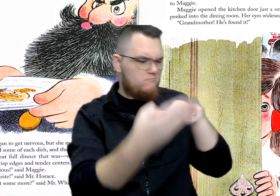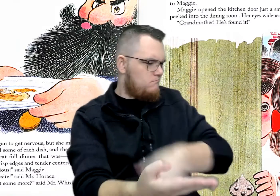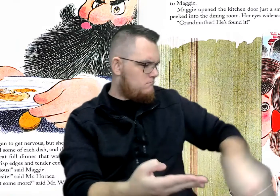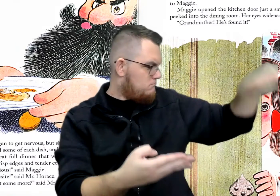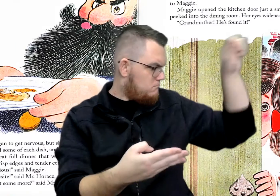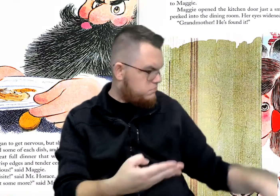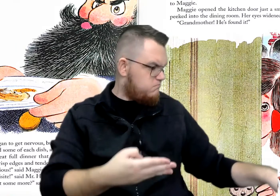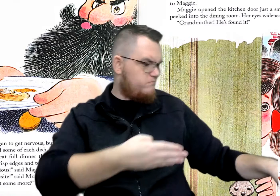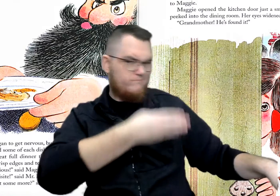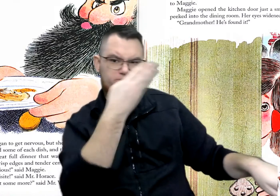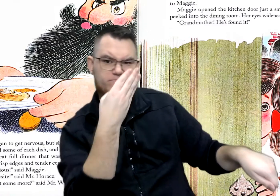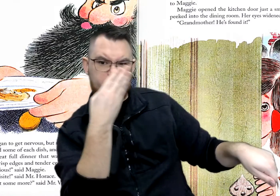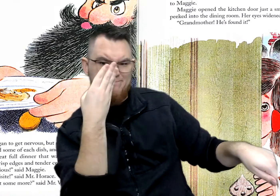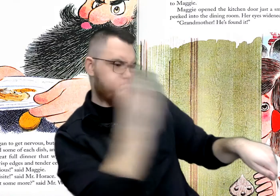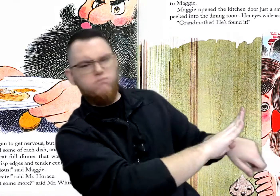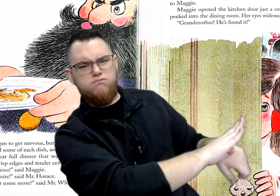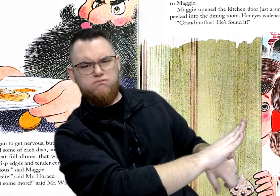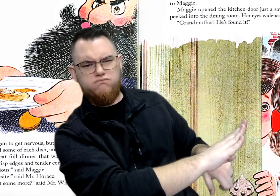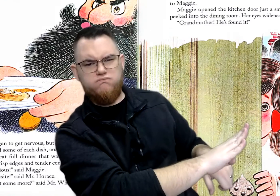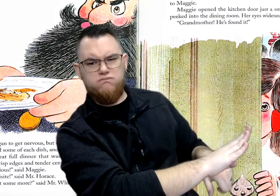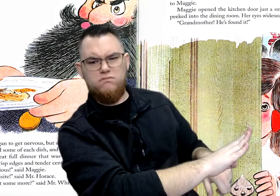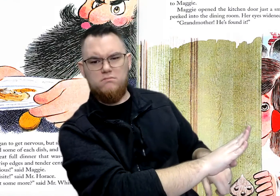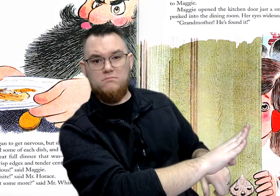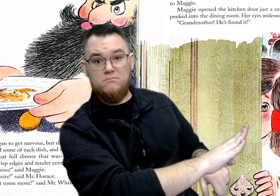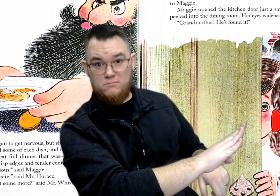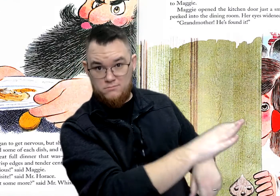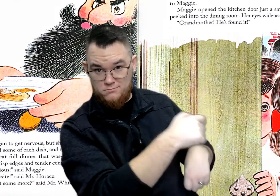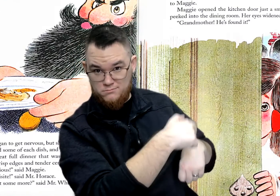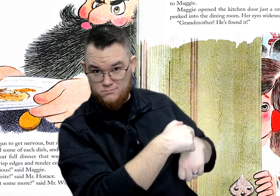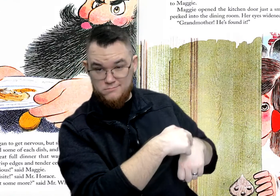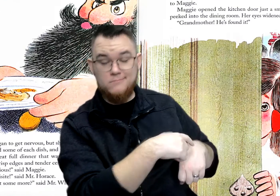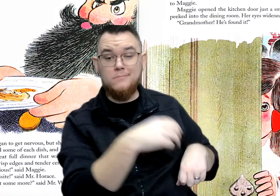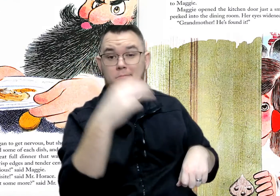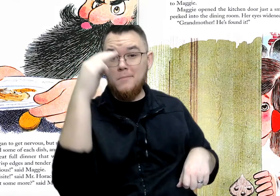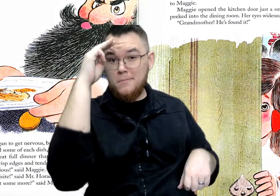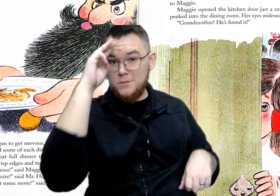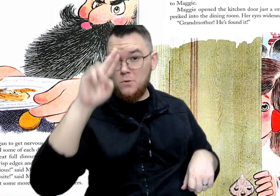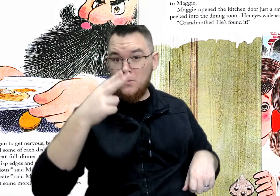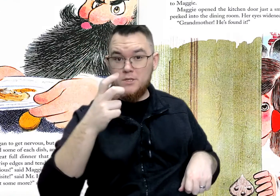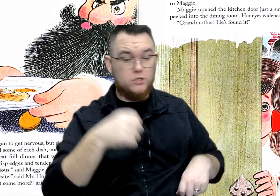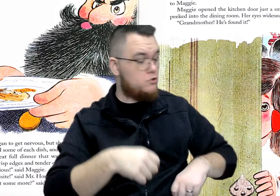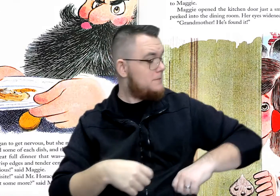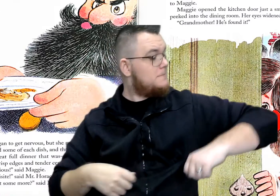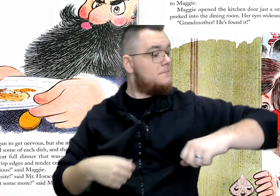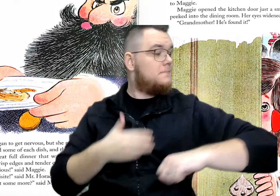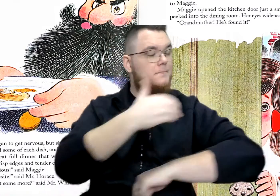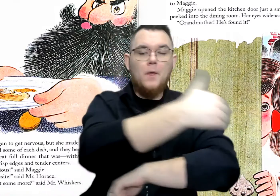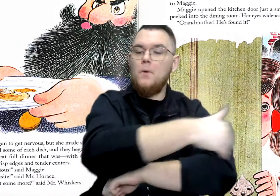Grandmother closed the door firmly and this time she took Mr. Whiskers’ arm into the dining room.